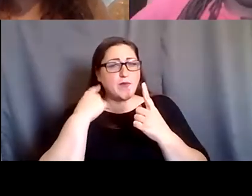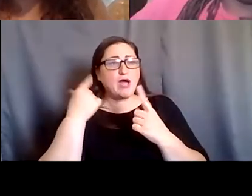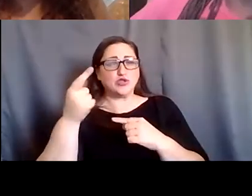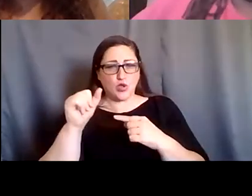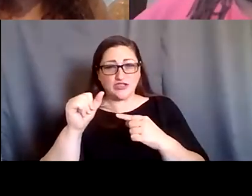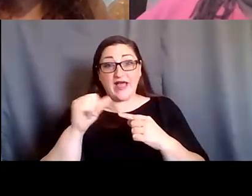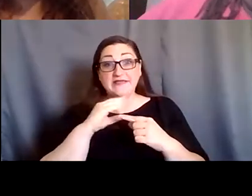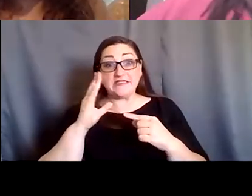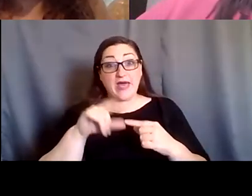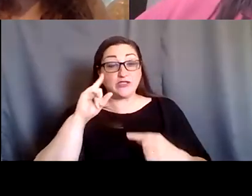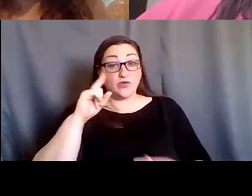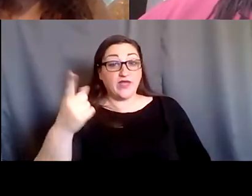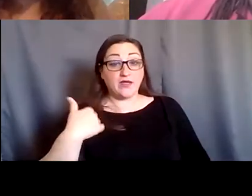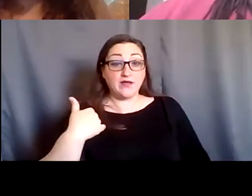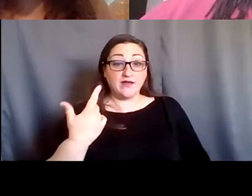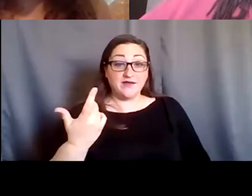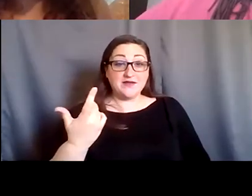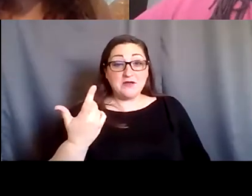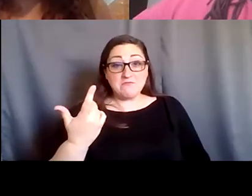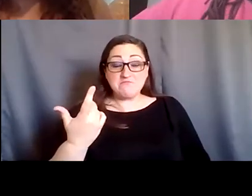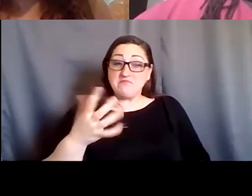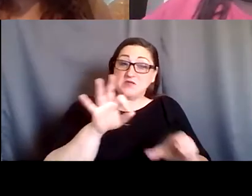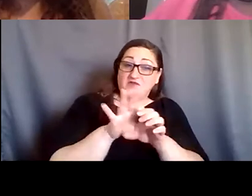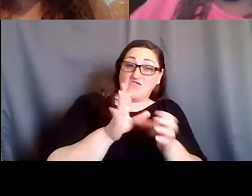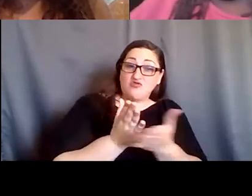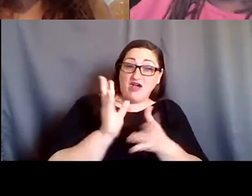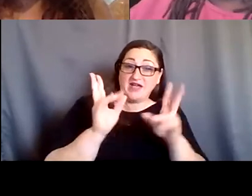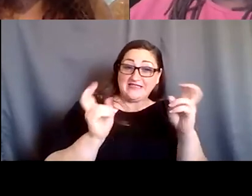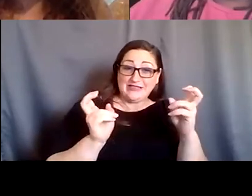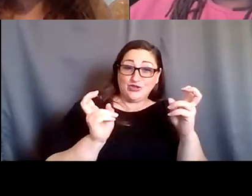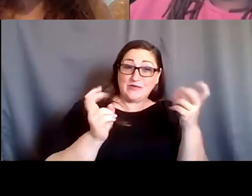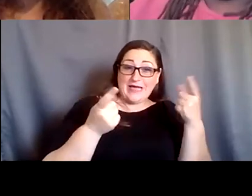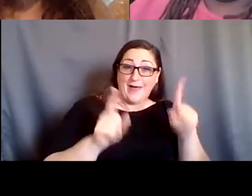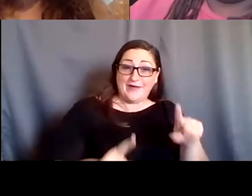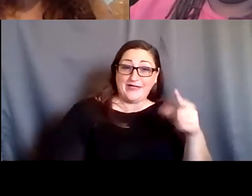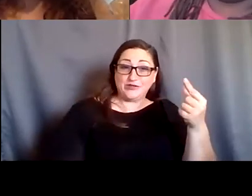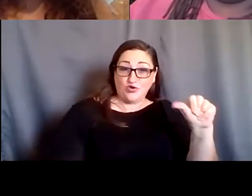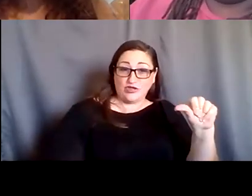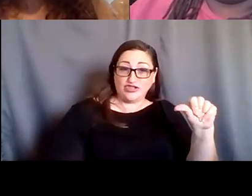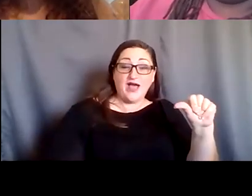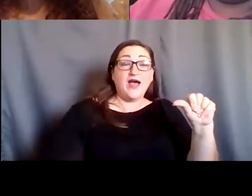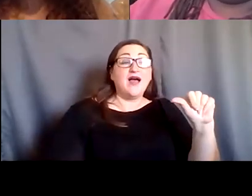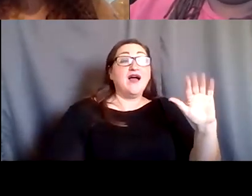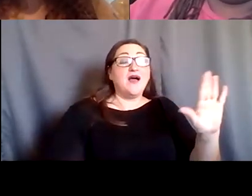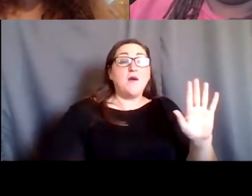There’s some voting rights issues going on there. There are some states that jumped out and got out in front,